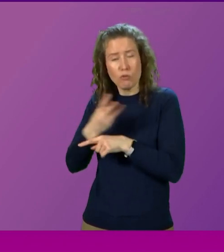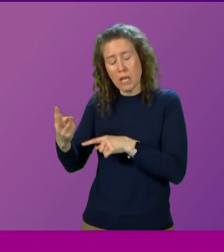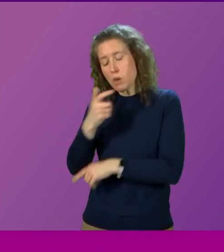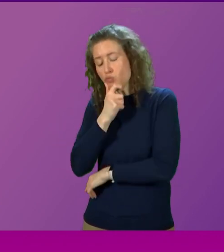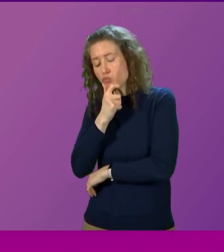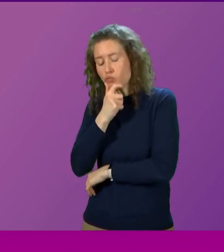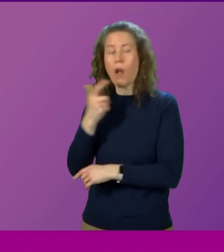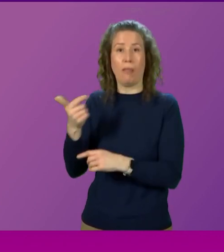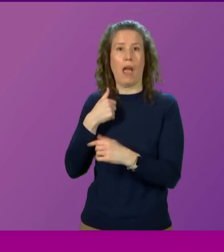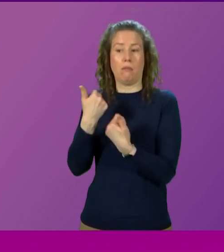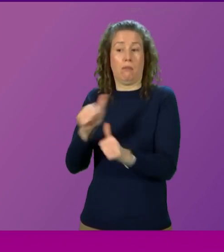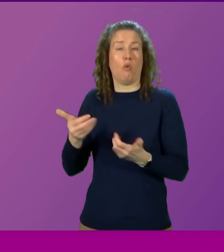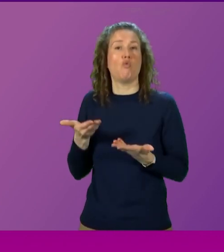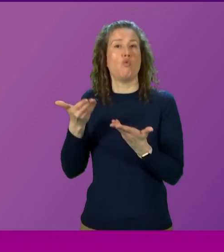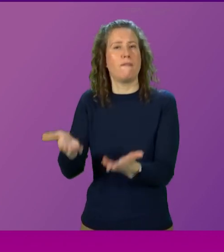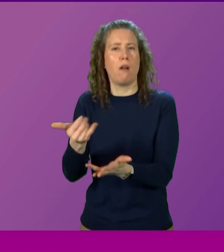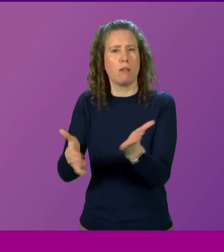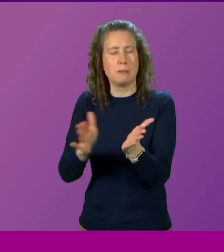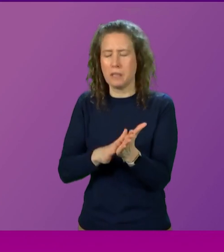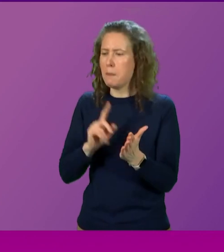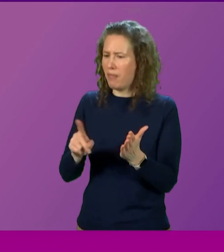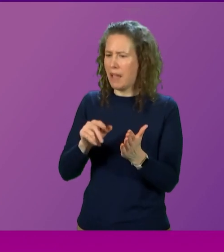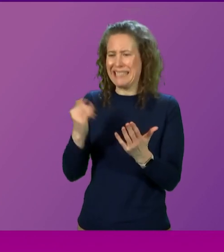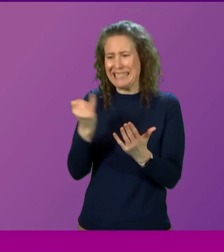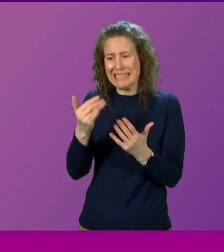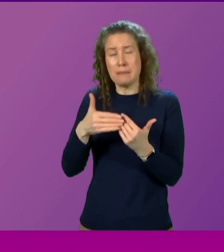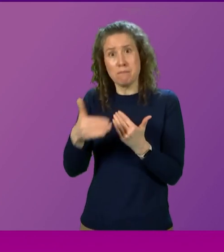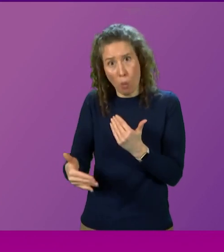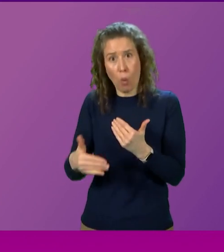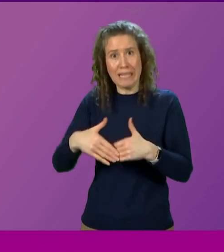Since the announcement of 16 more EIS strike dates, which will close our schools, deprive